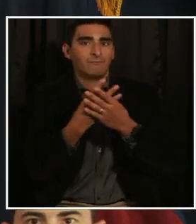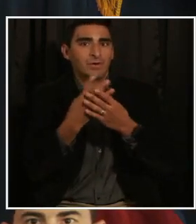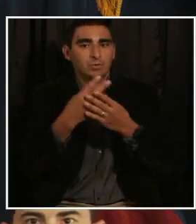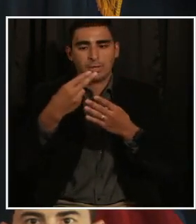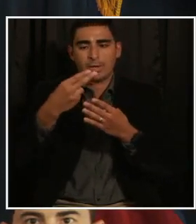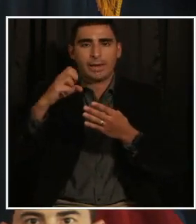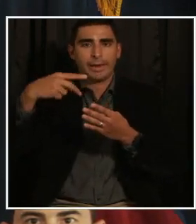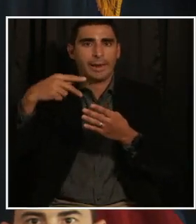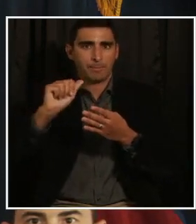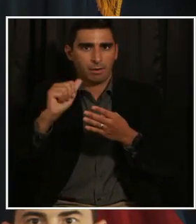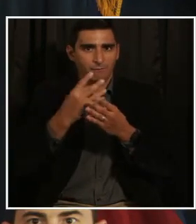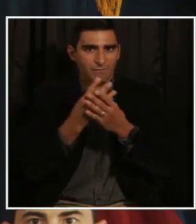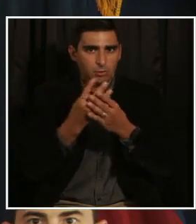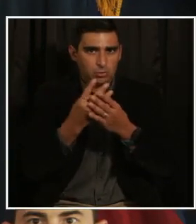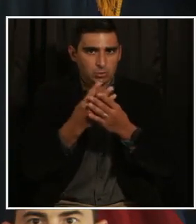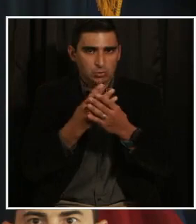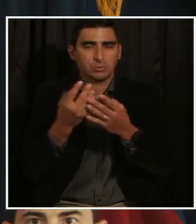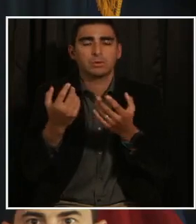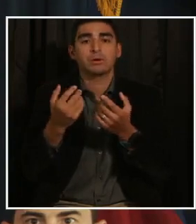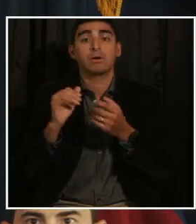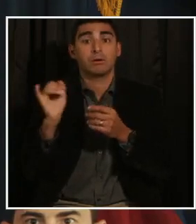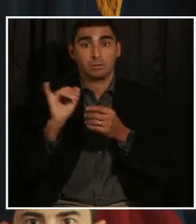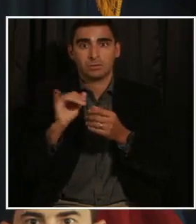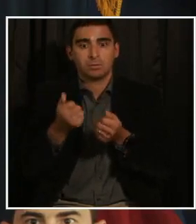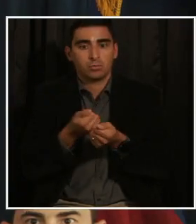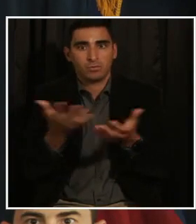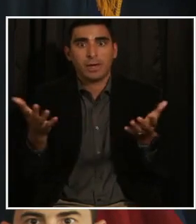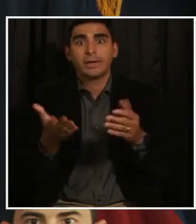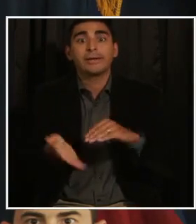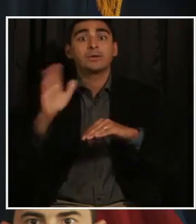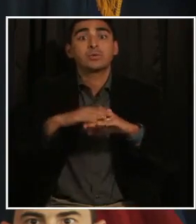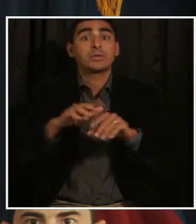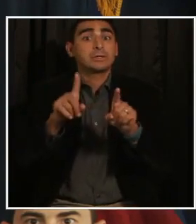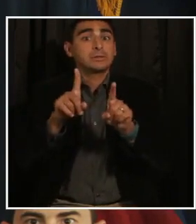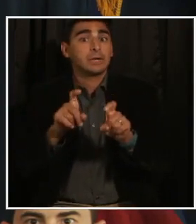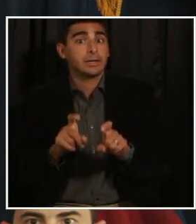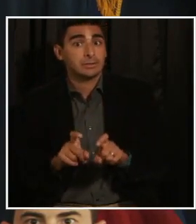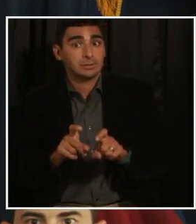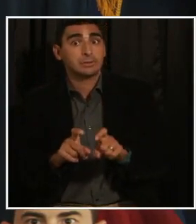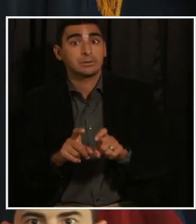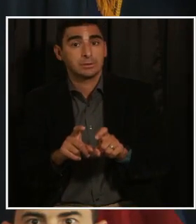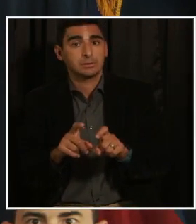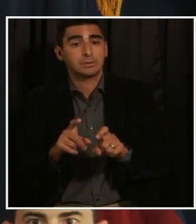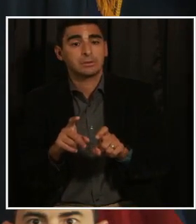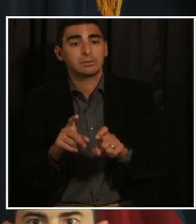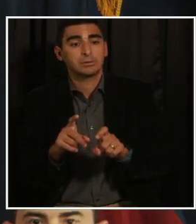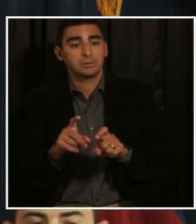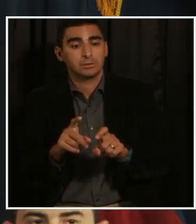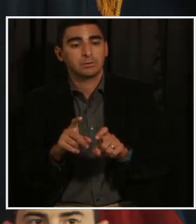utilization of the increased testing to decrease the amount of people impacted by quarantines to